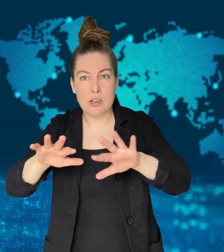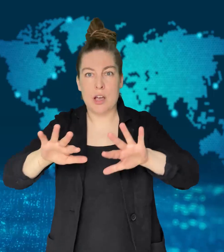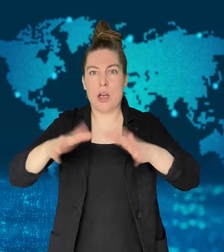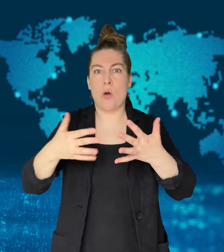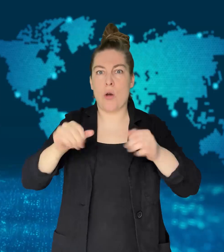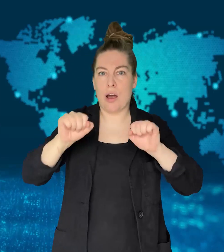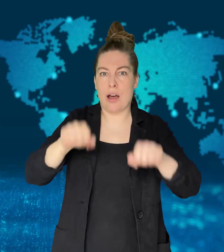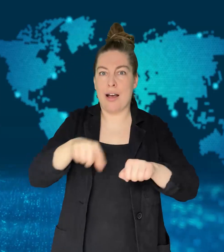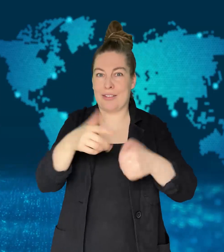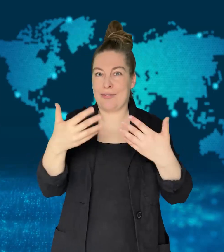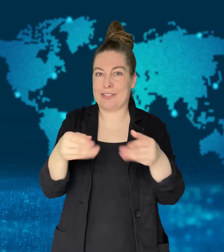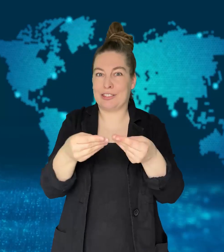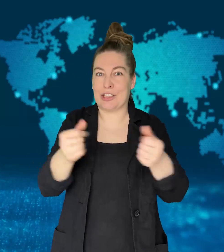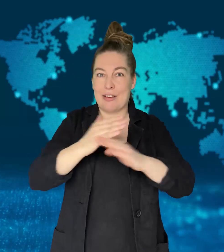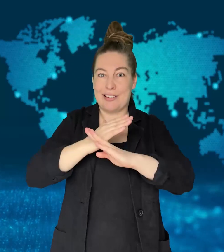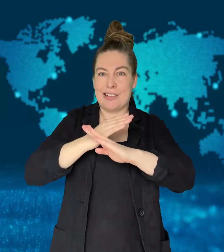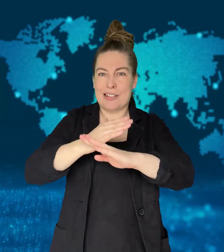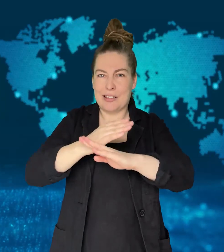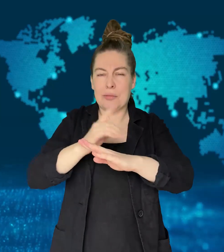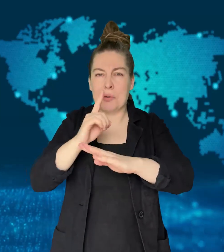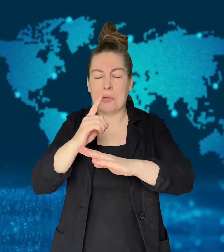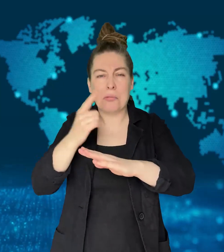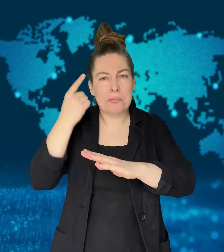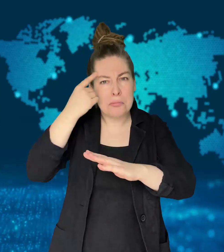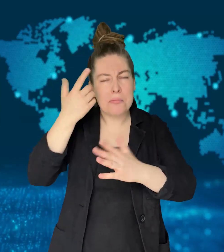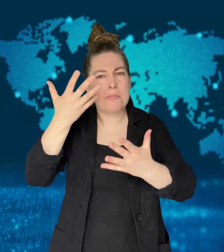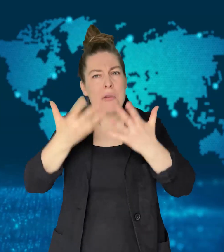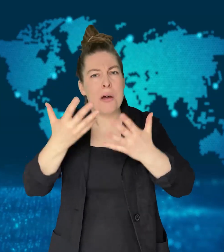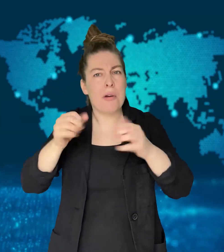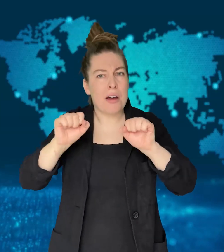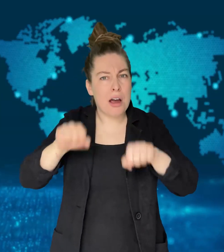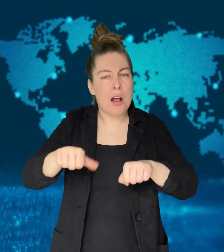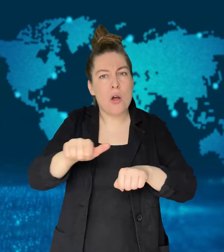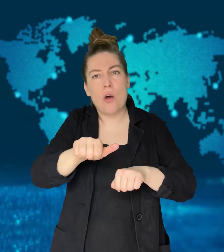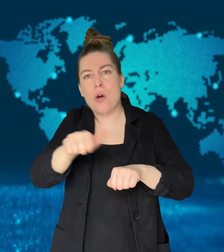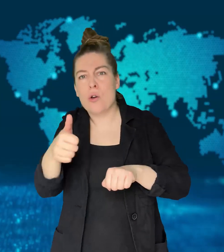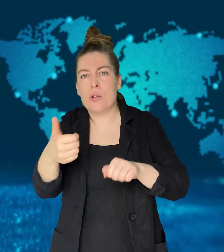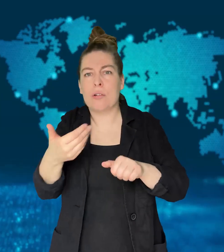was managed to examine if there were